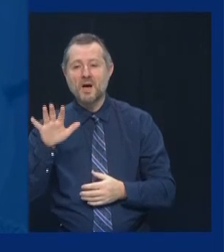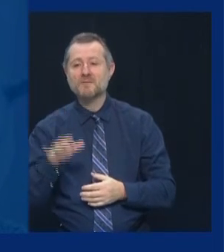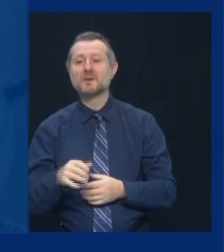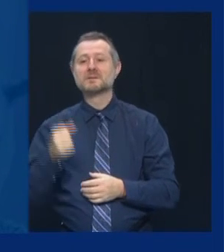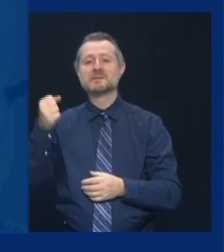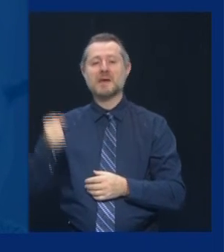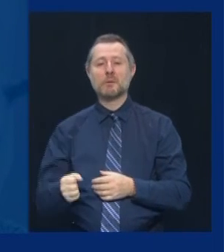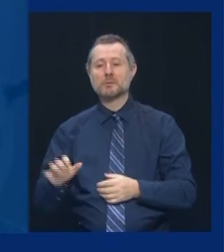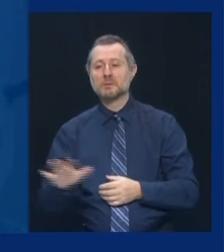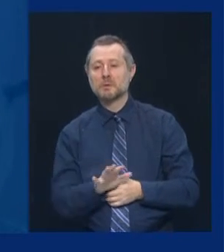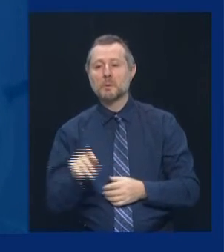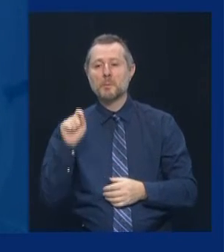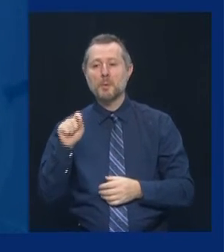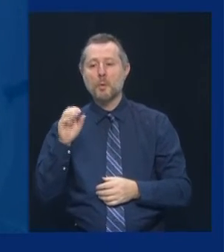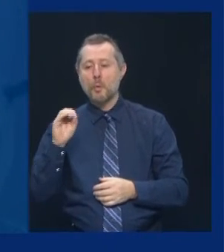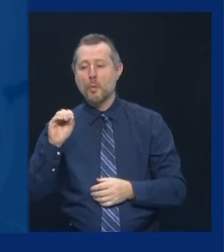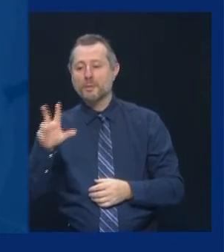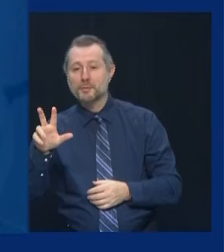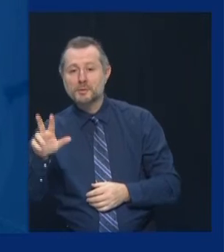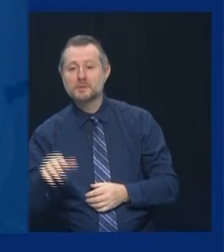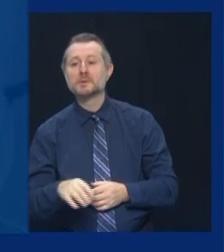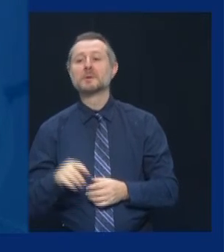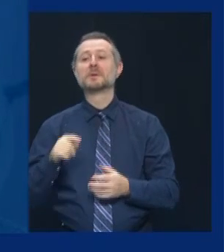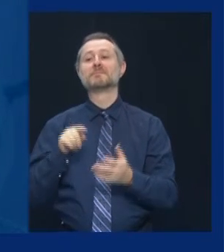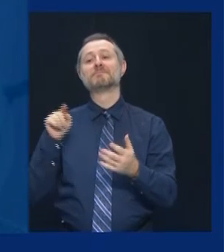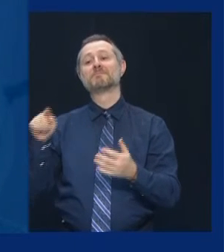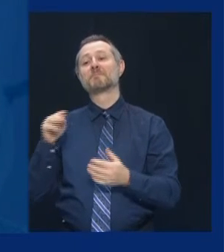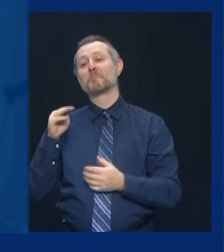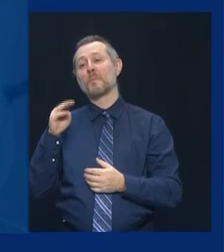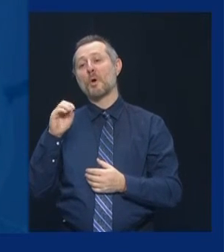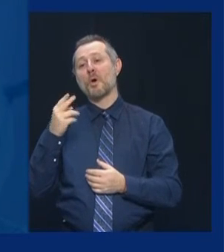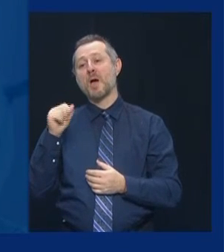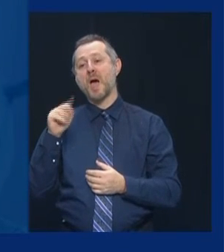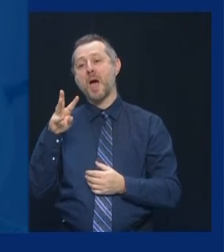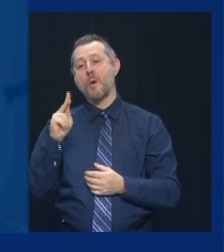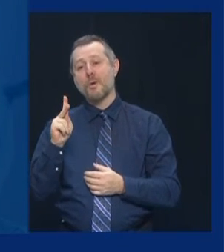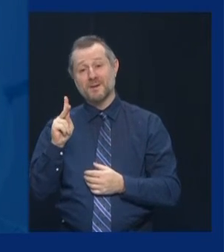YORK.